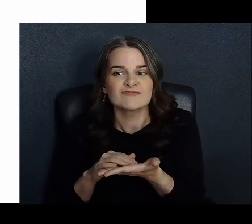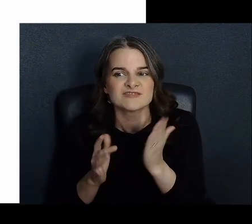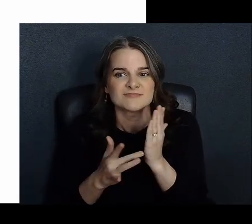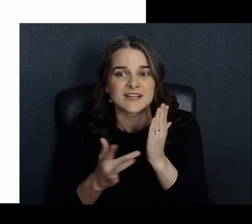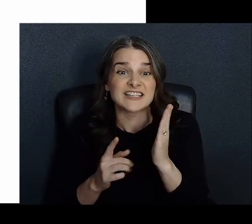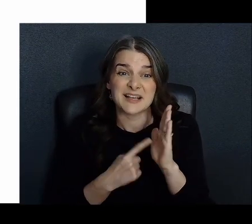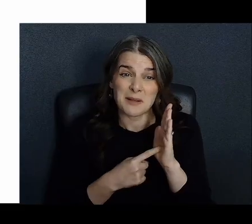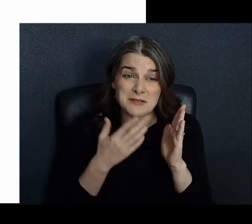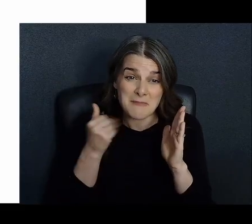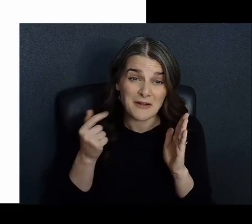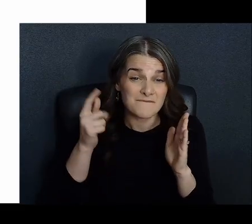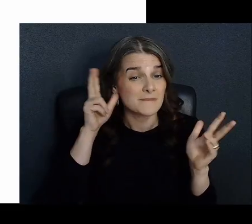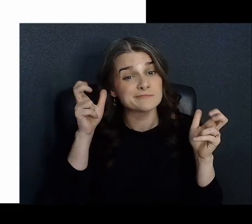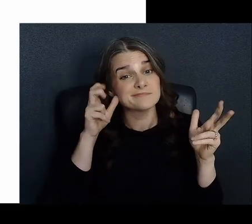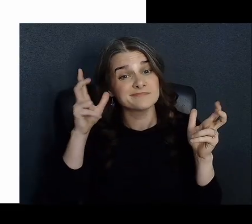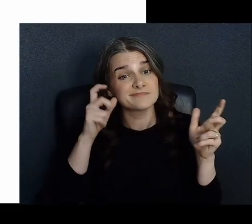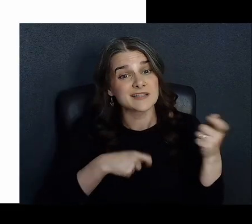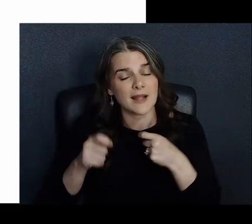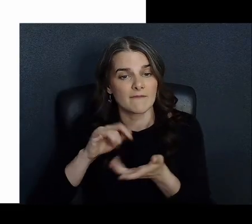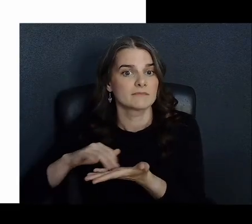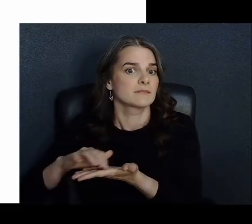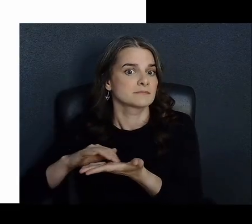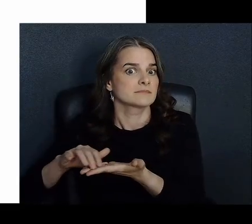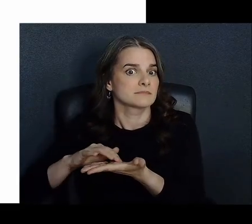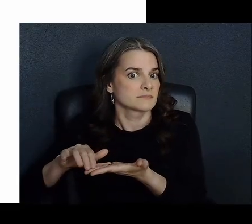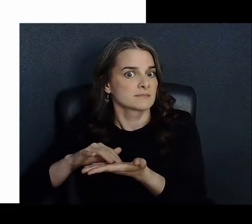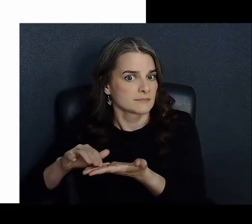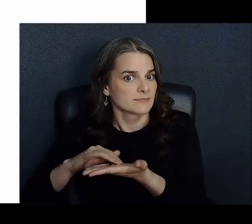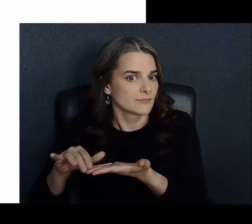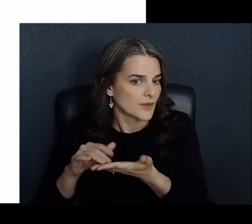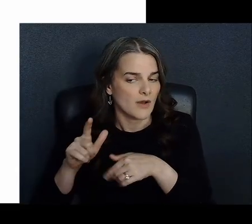for a long period of time. And also the Braille technology.